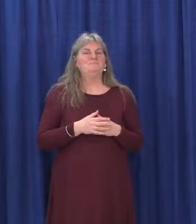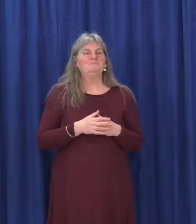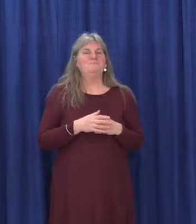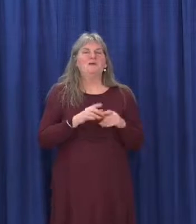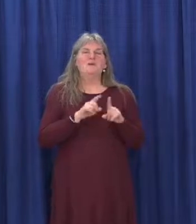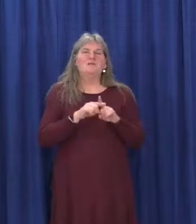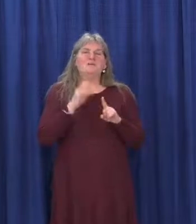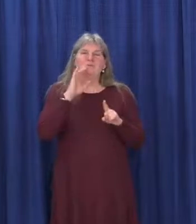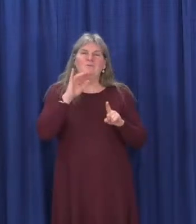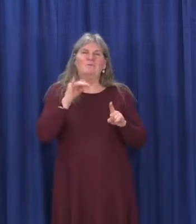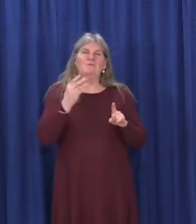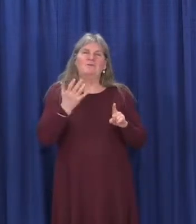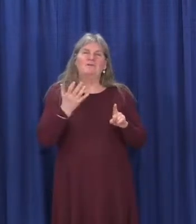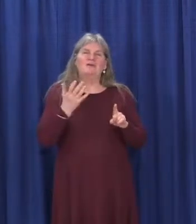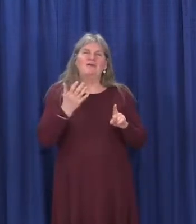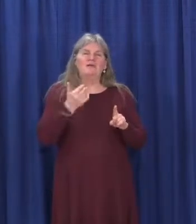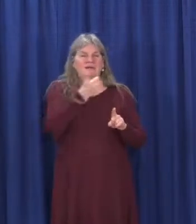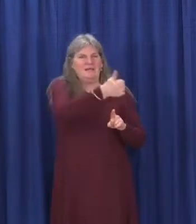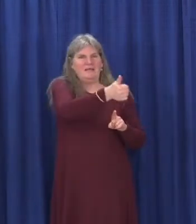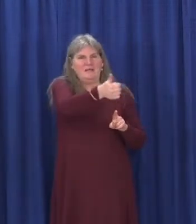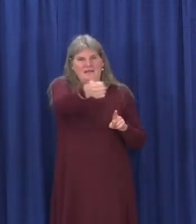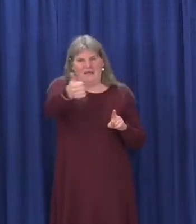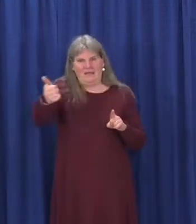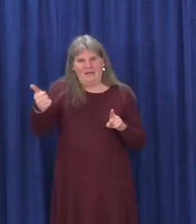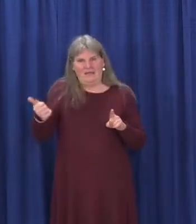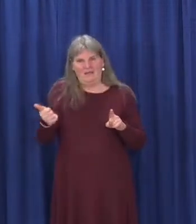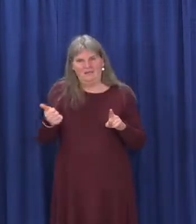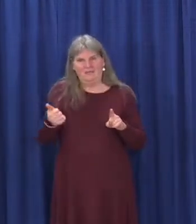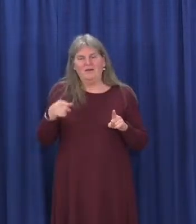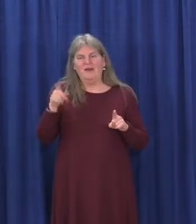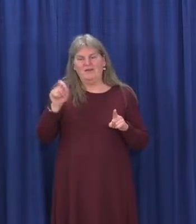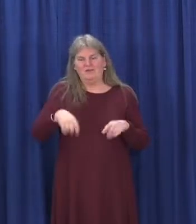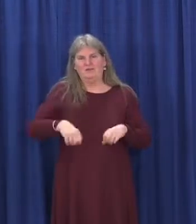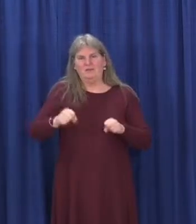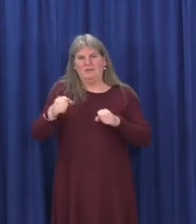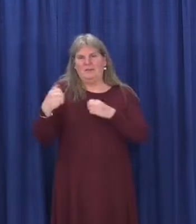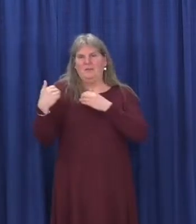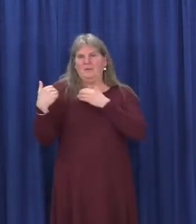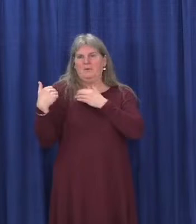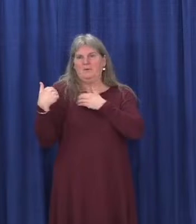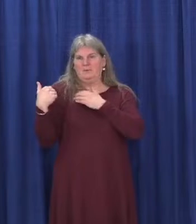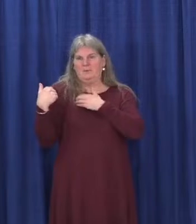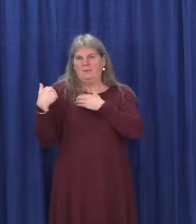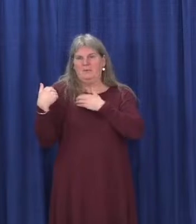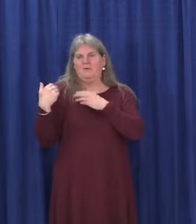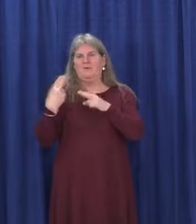I really think each of us needs to take our own personal responsibility and use our own COVID sense when we-- when we